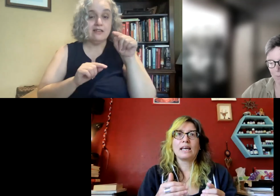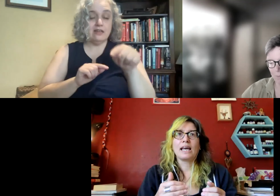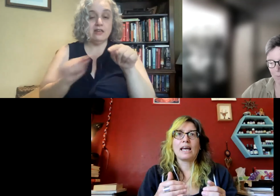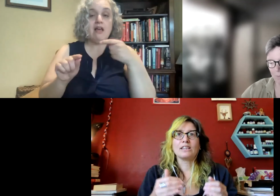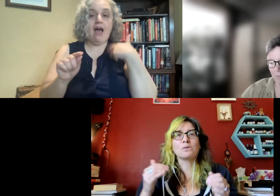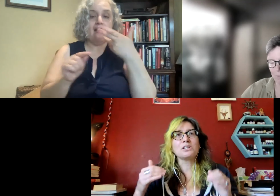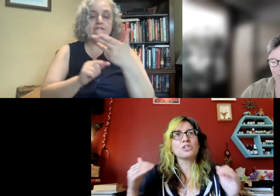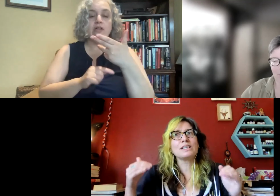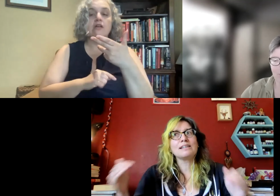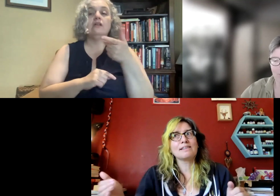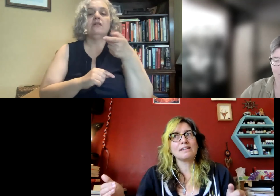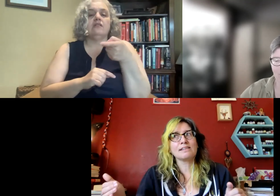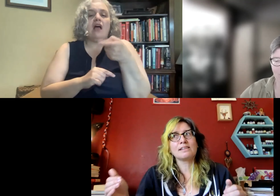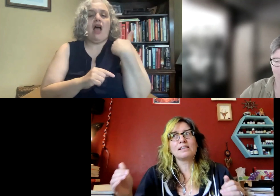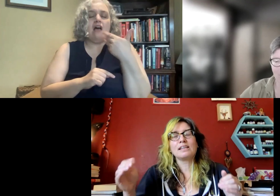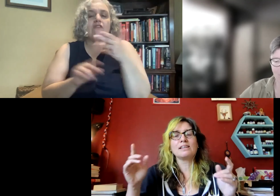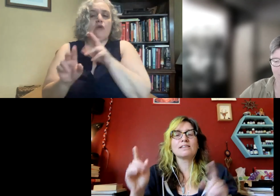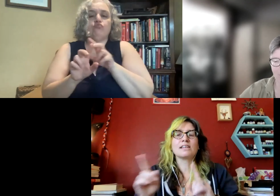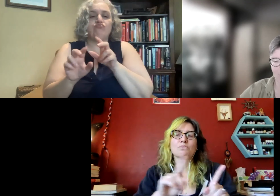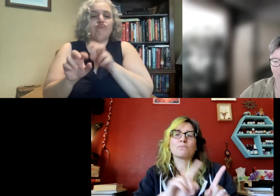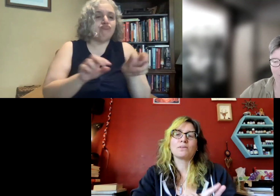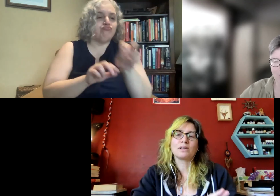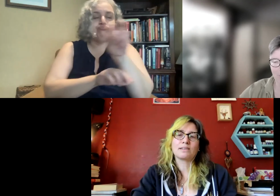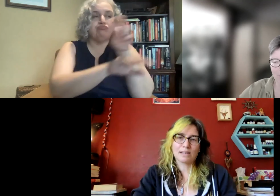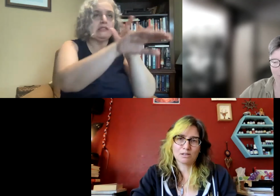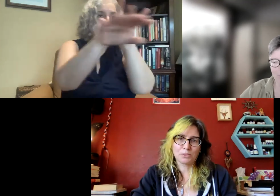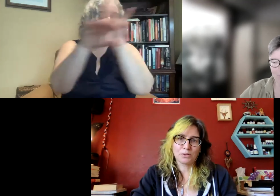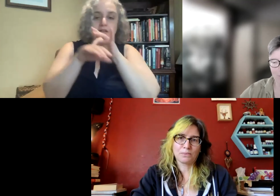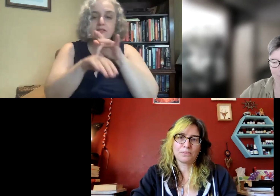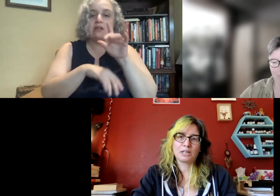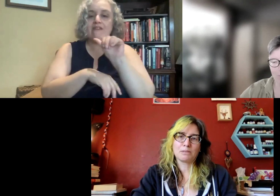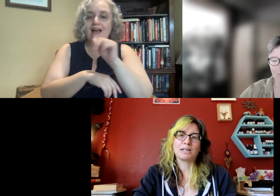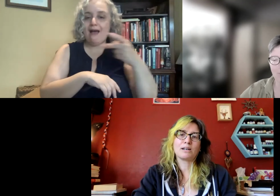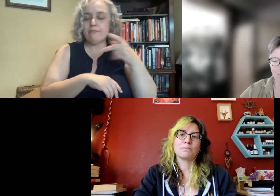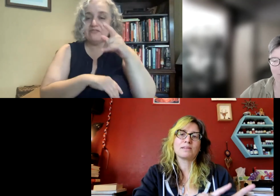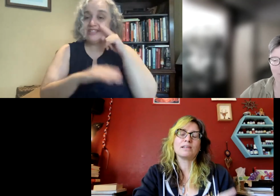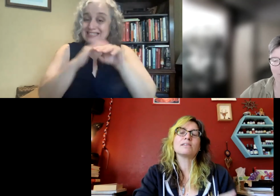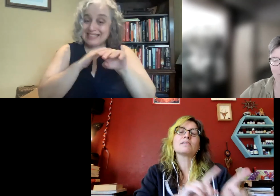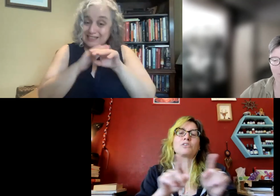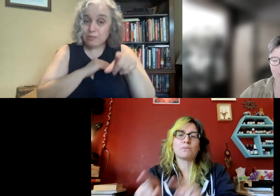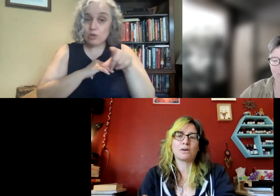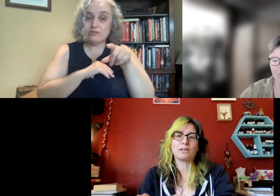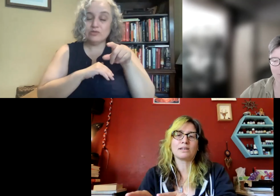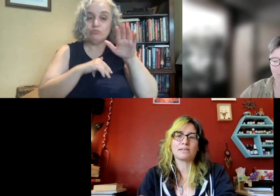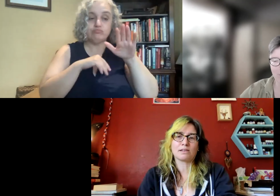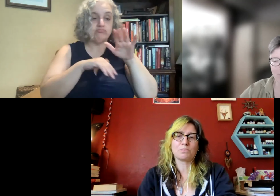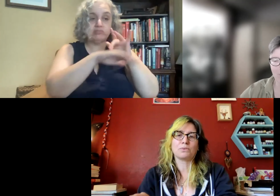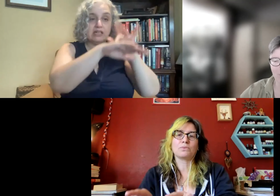The question isn't, is this route accessible? It becomes, is this route accessible